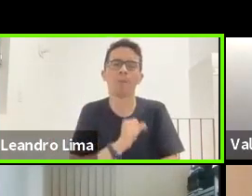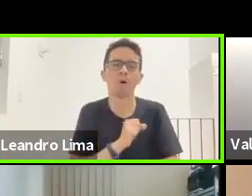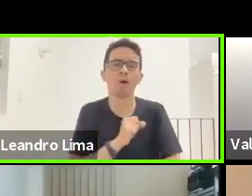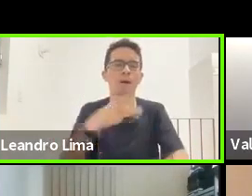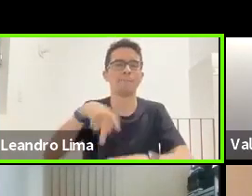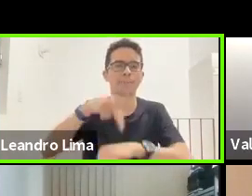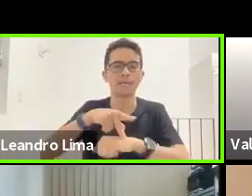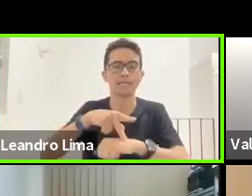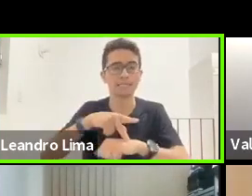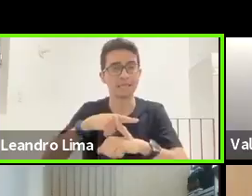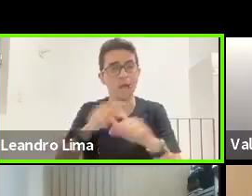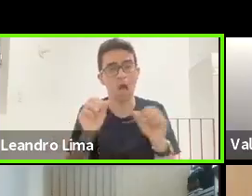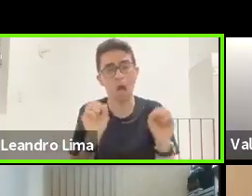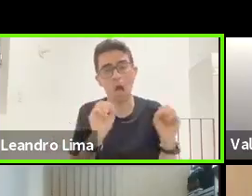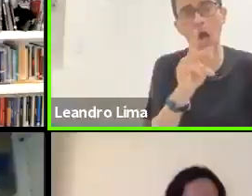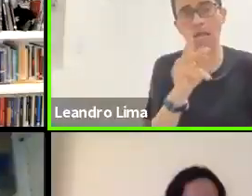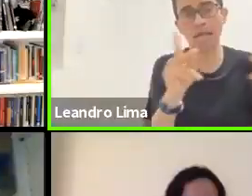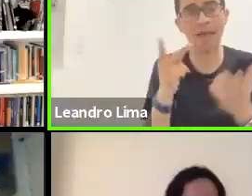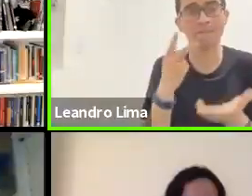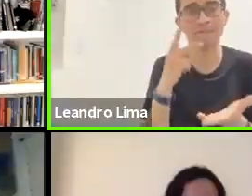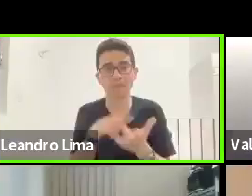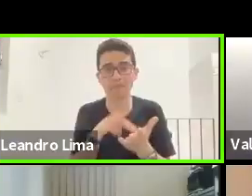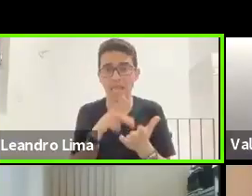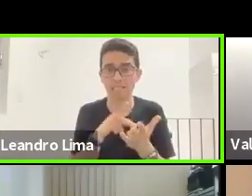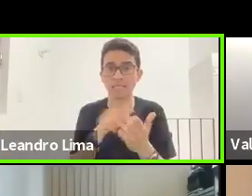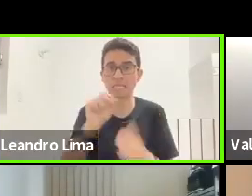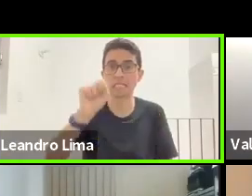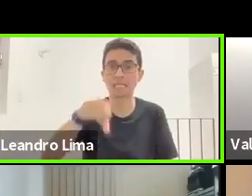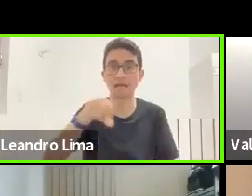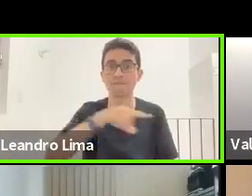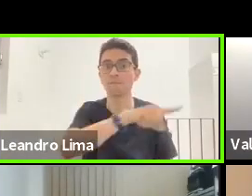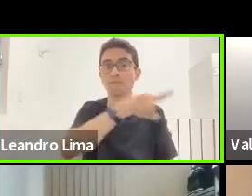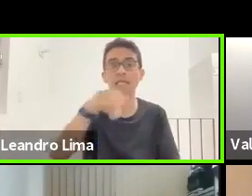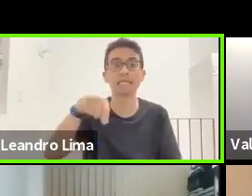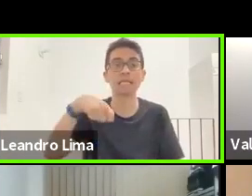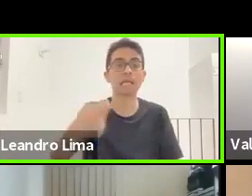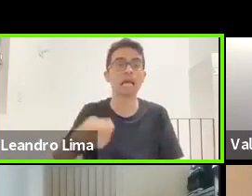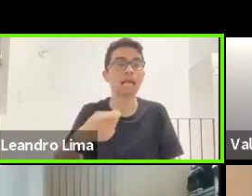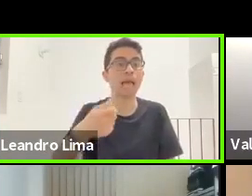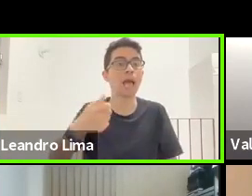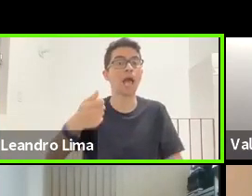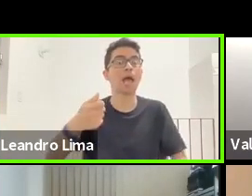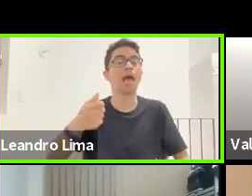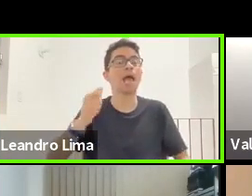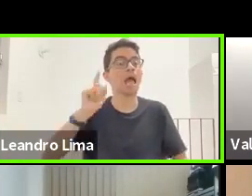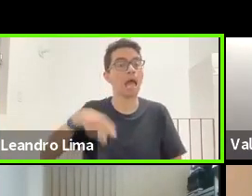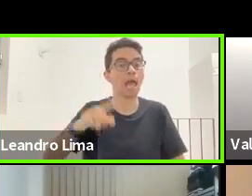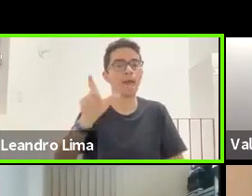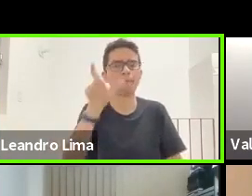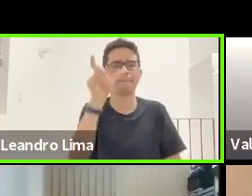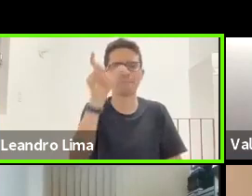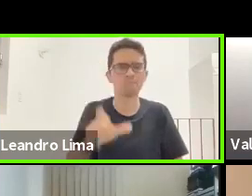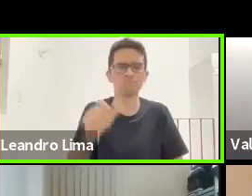yes. , that's right that's right. We're going to make you better. Why making you more like Why making you more like us at